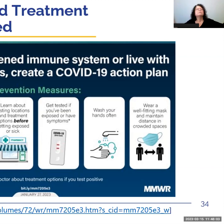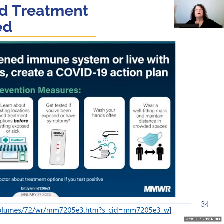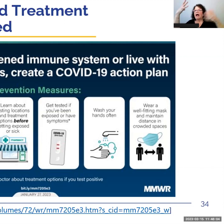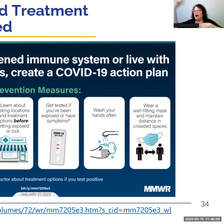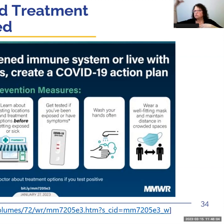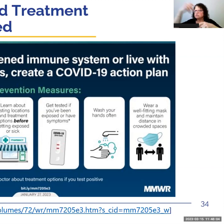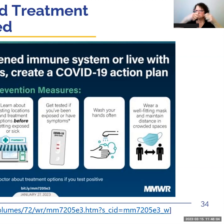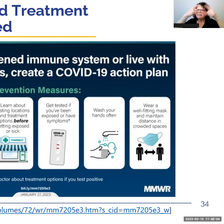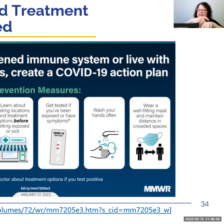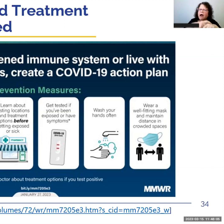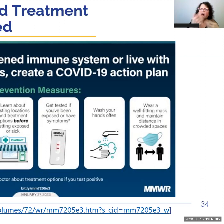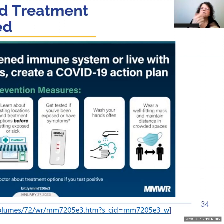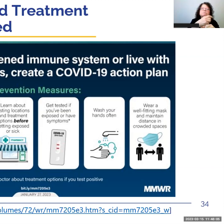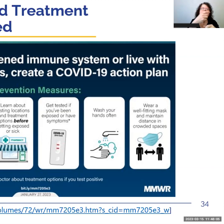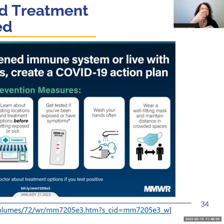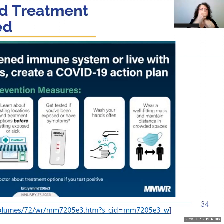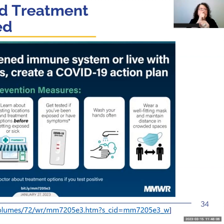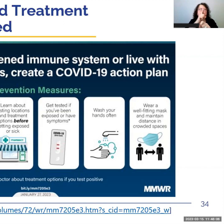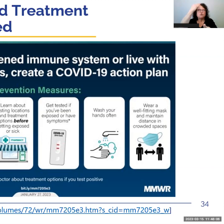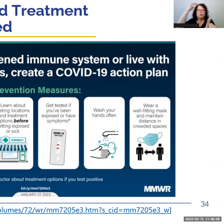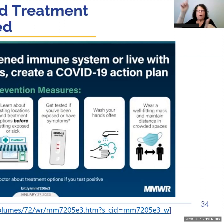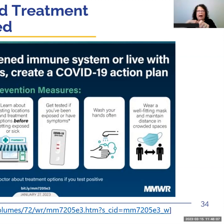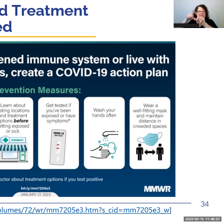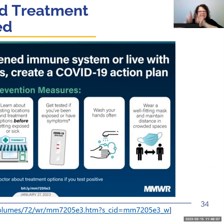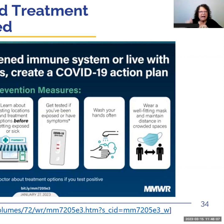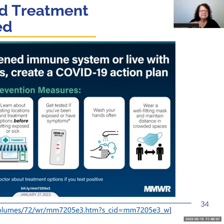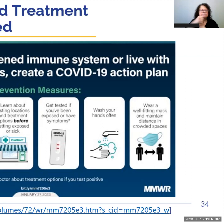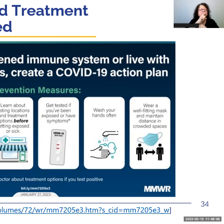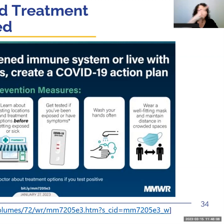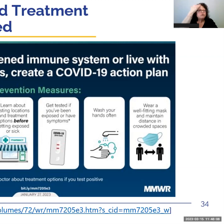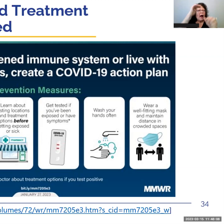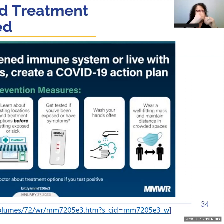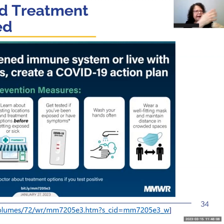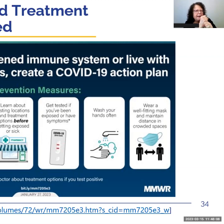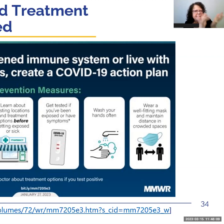and access to medications. Get tested if you've been exposed, or have symptoms. Wash your